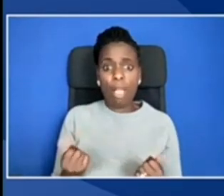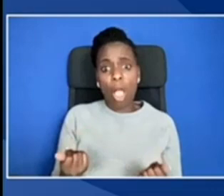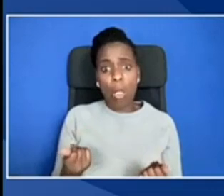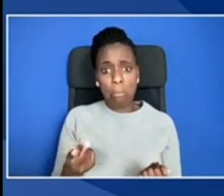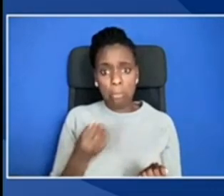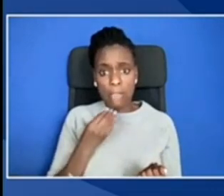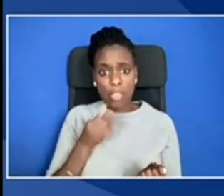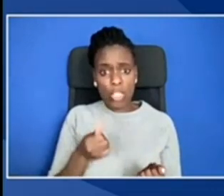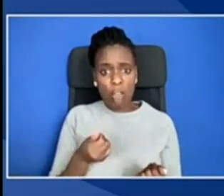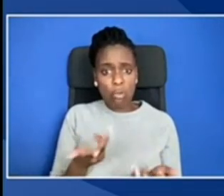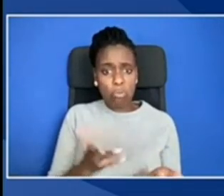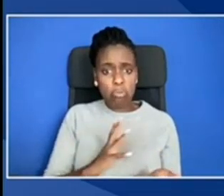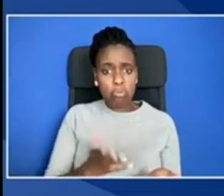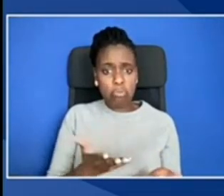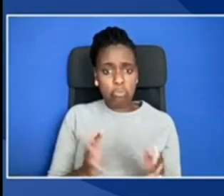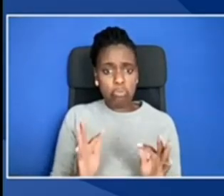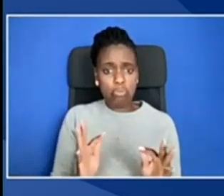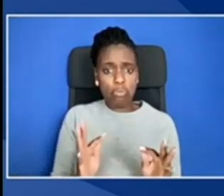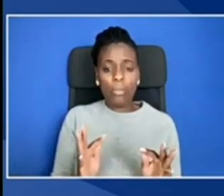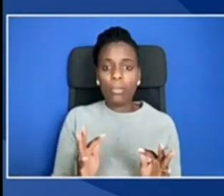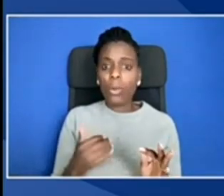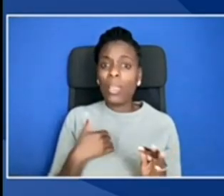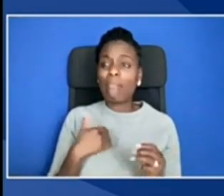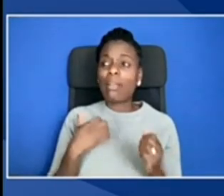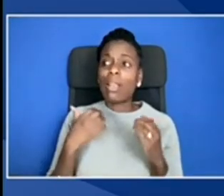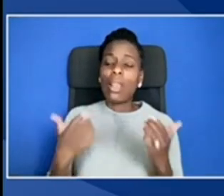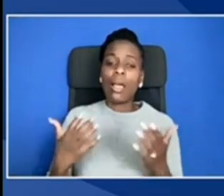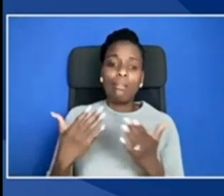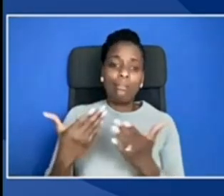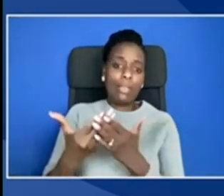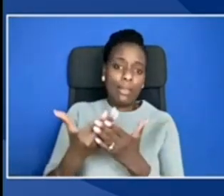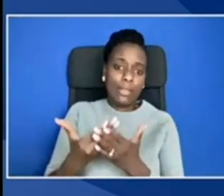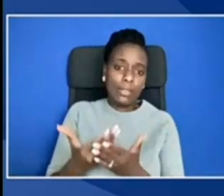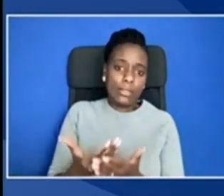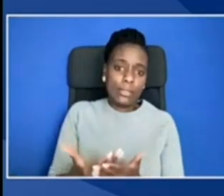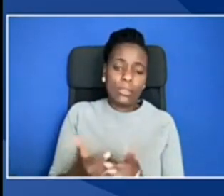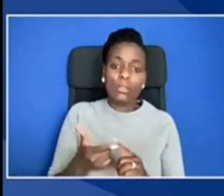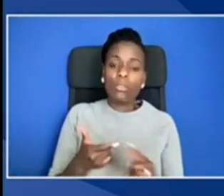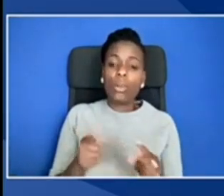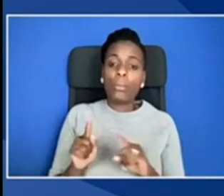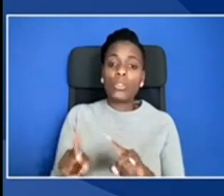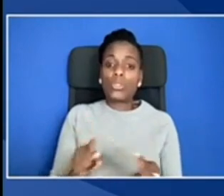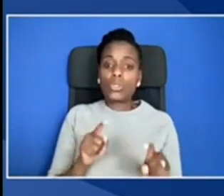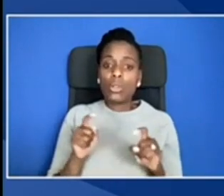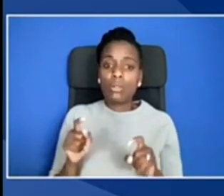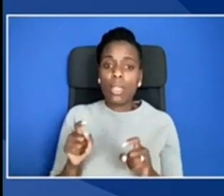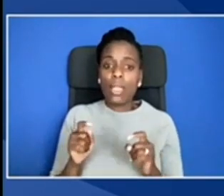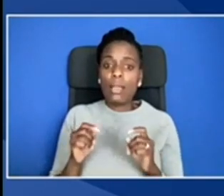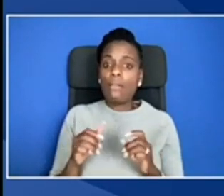you're fine. Even though we have so much evidence from both the Survey of Consumer Finance, from the qualitative research,